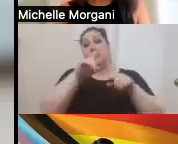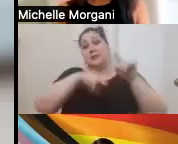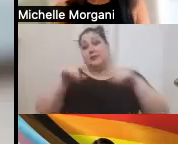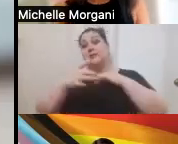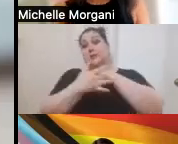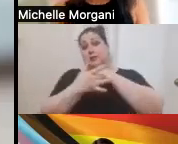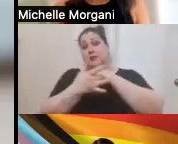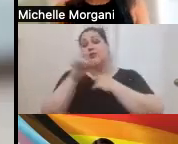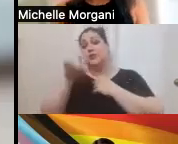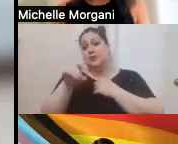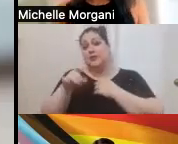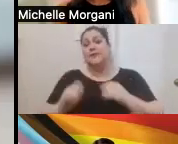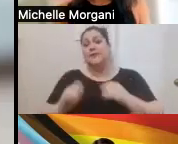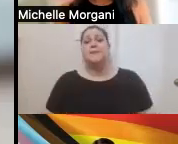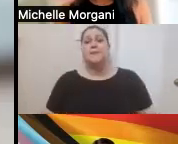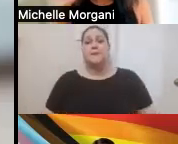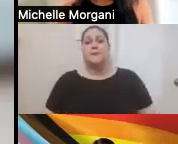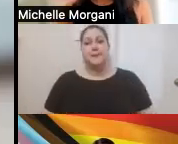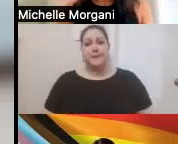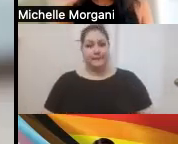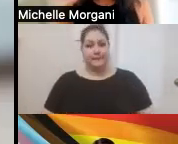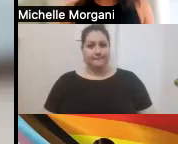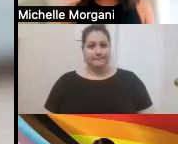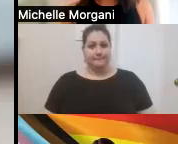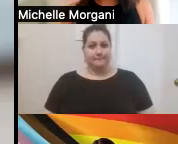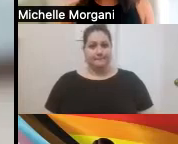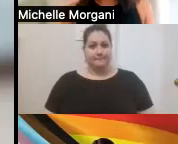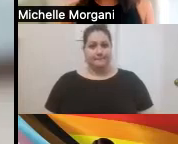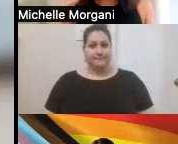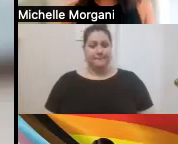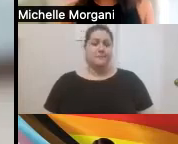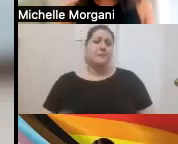Again, one of the things I would say we probably don't do as often here at post